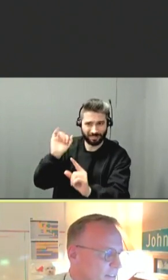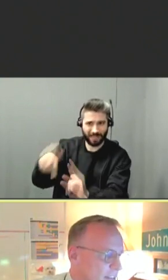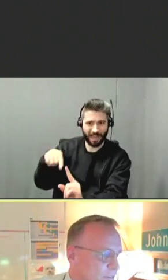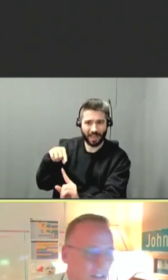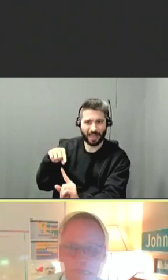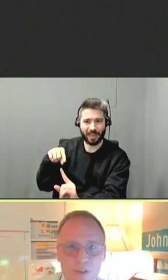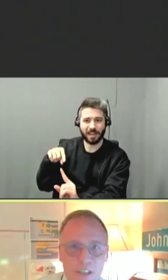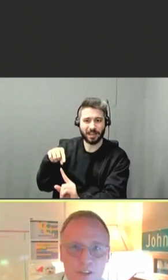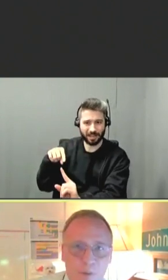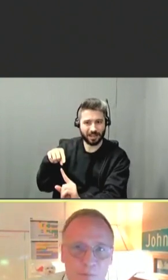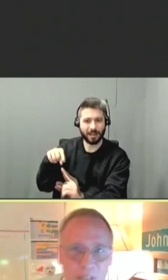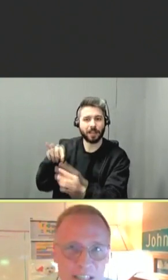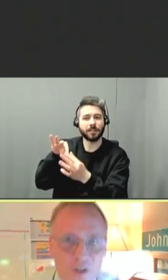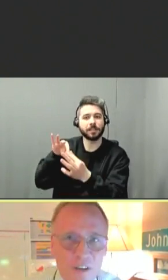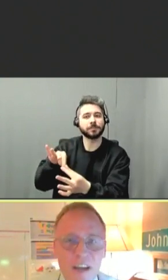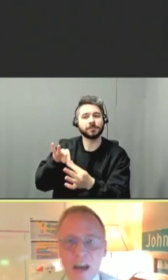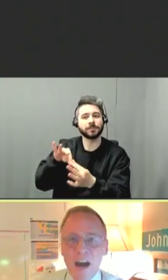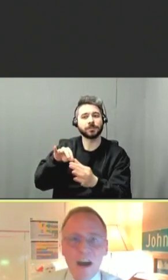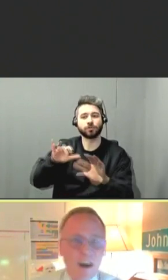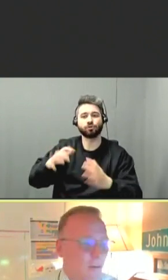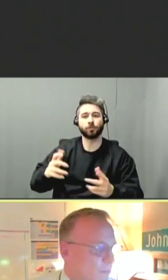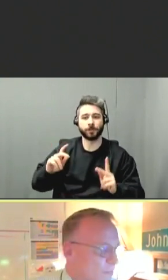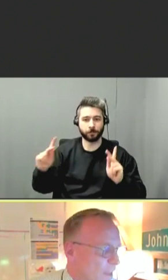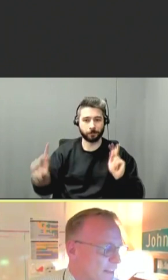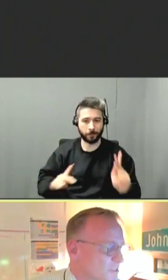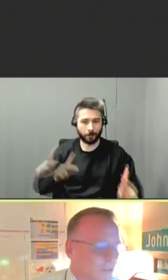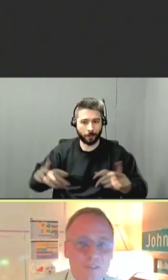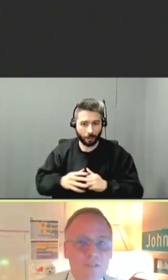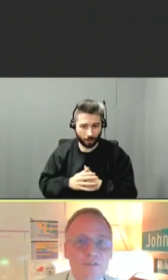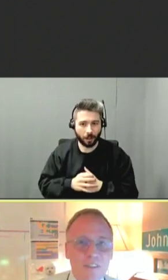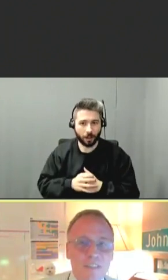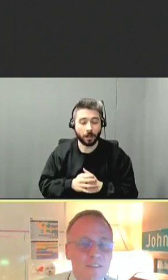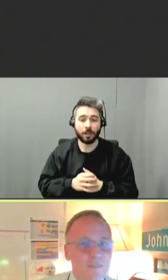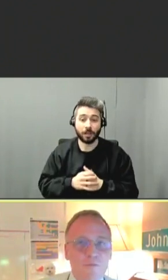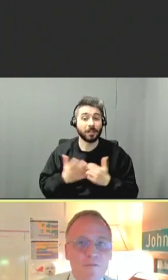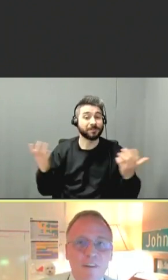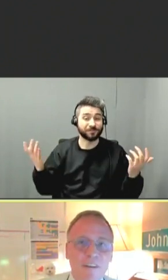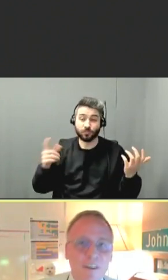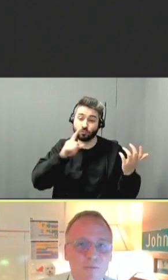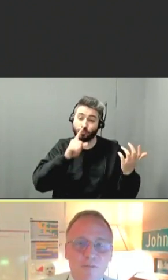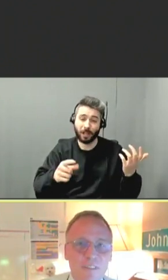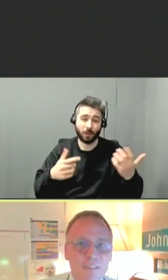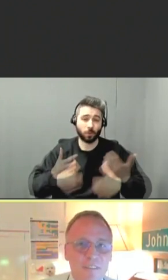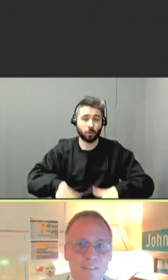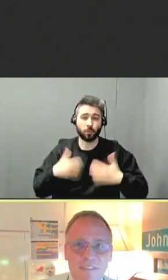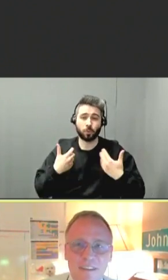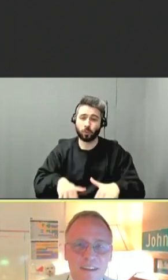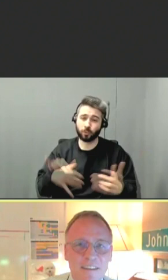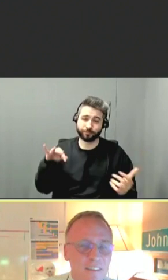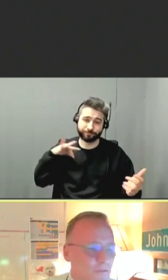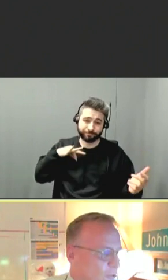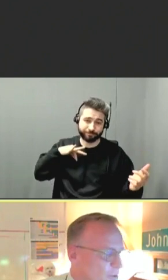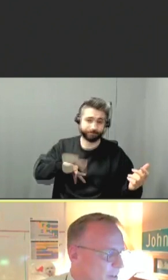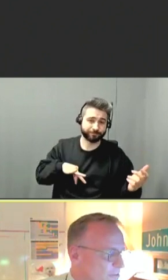in this particular population, and so this has -- this has been very helpful and informative.